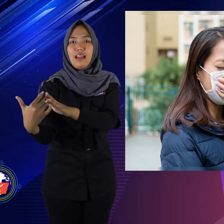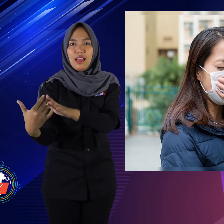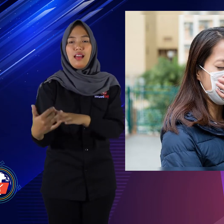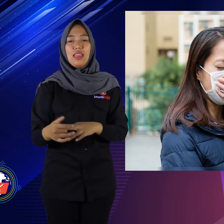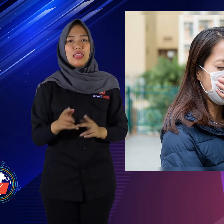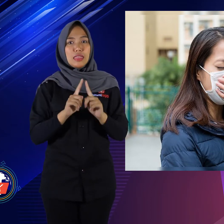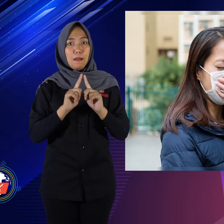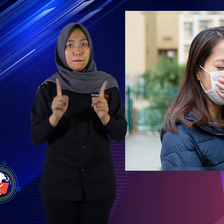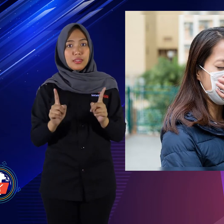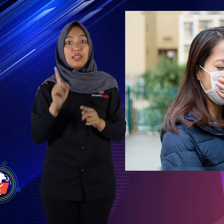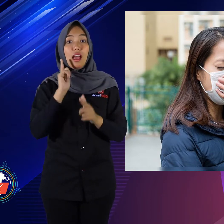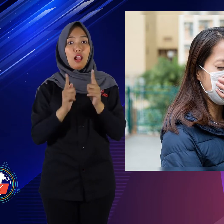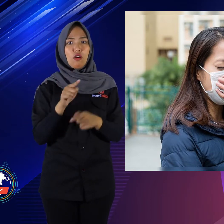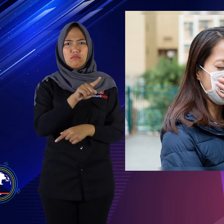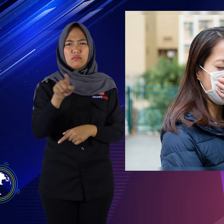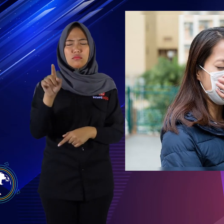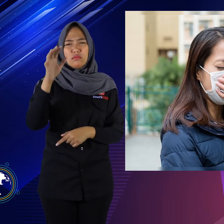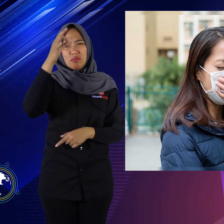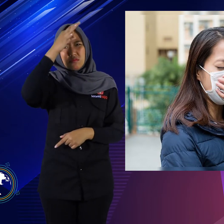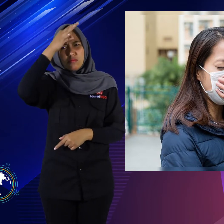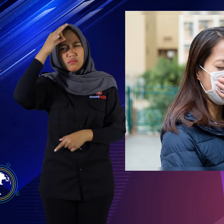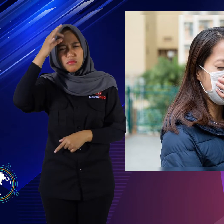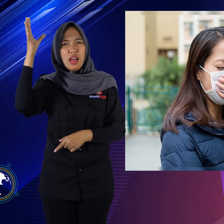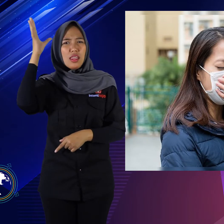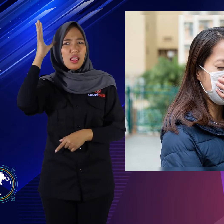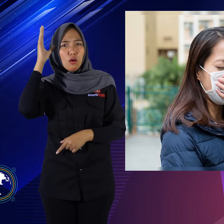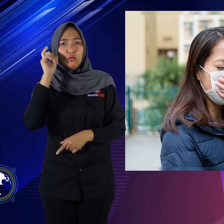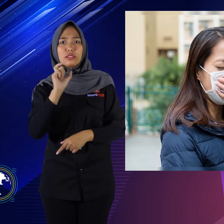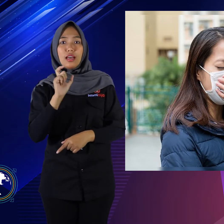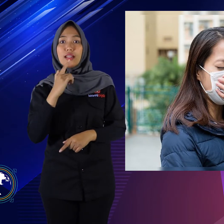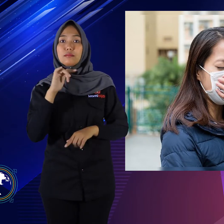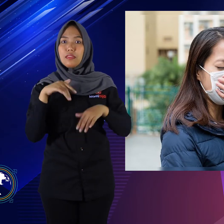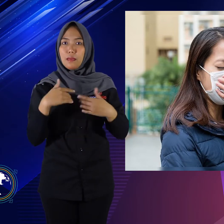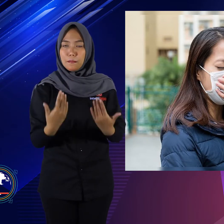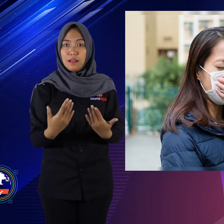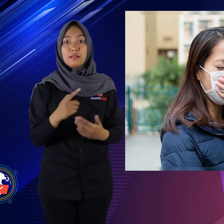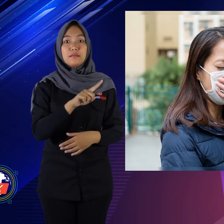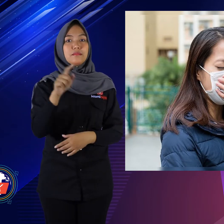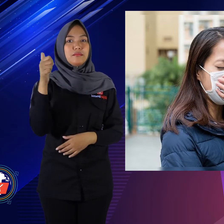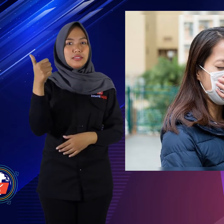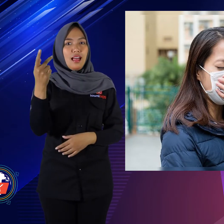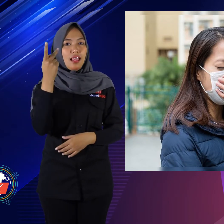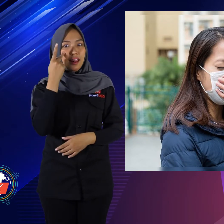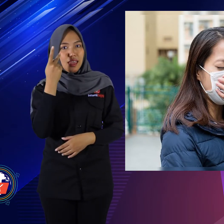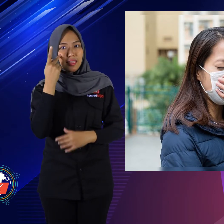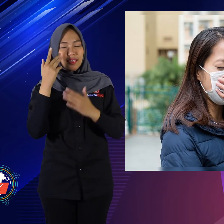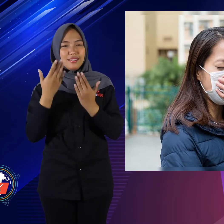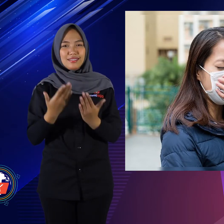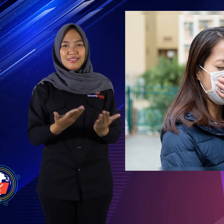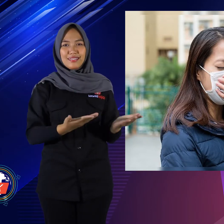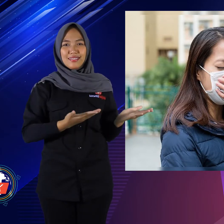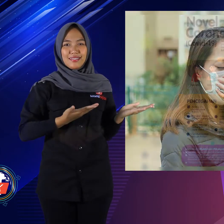Here's how to prevent infection of the Coronavirus. Please see the poster from the Ministry of Health.